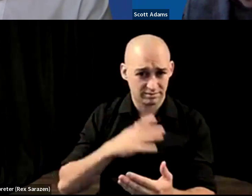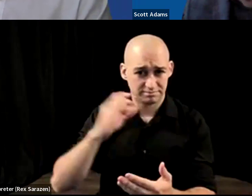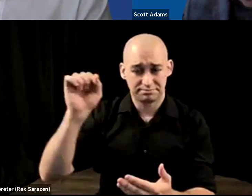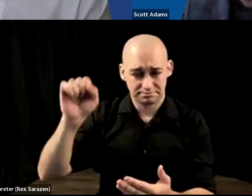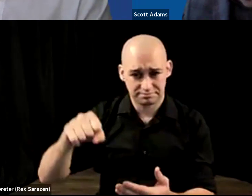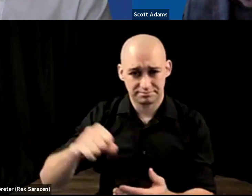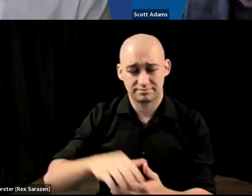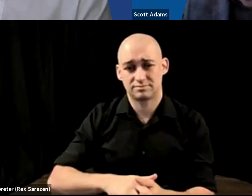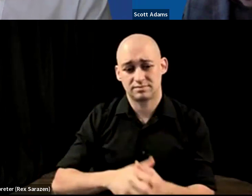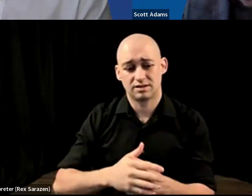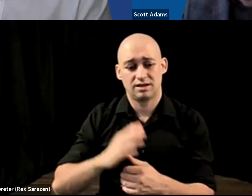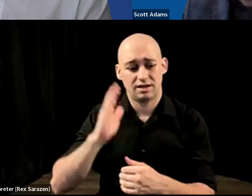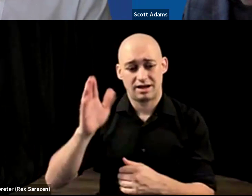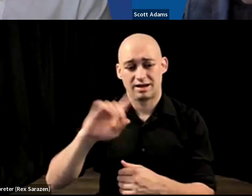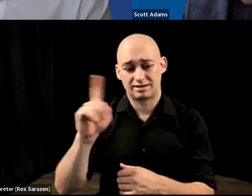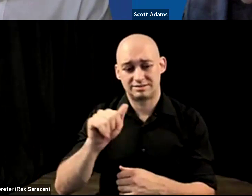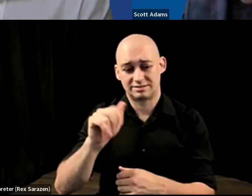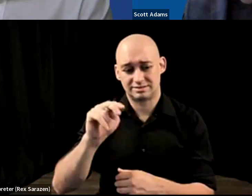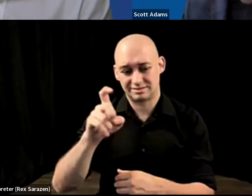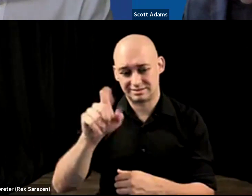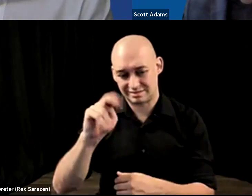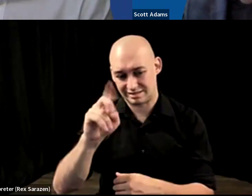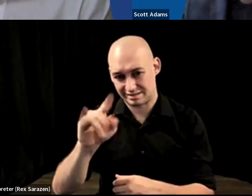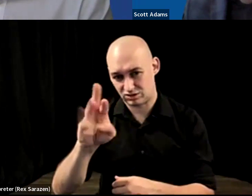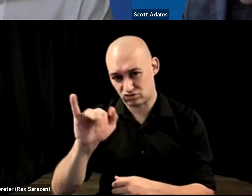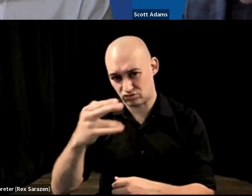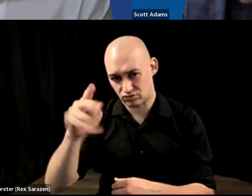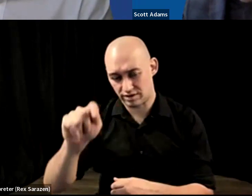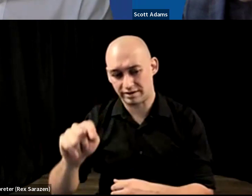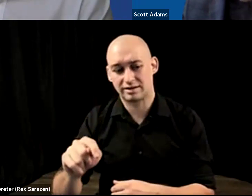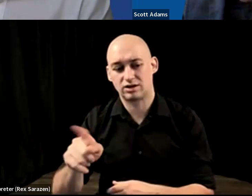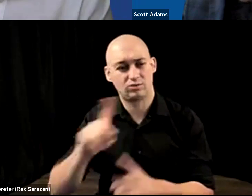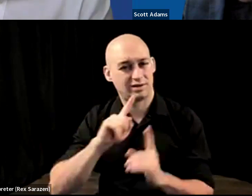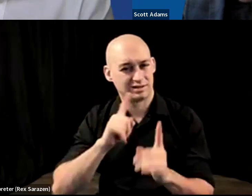Thanks. So hi, Xandy Wright, Wright to Learn. I, you answered this in part, I think so I understand